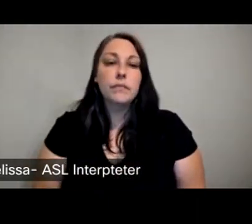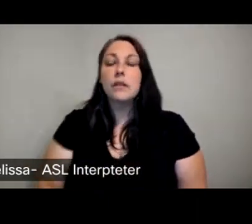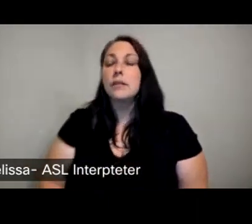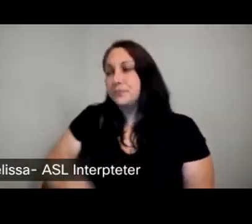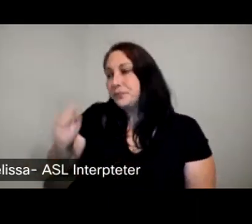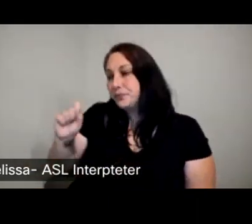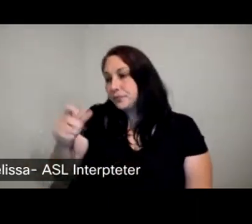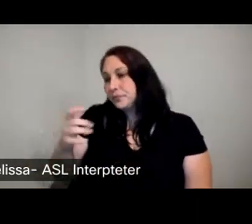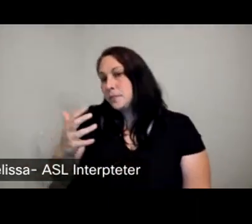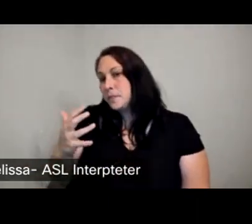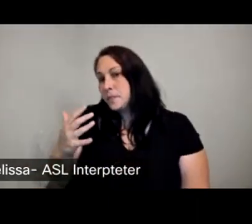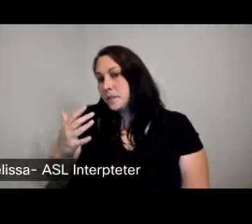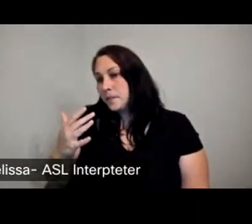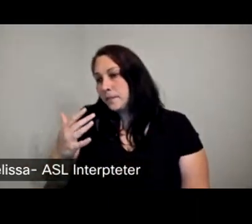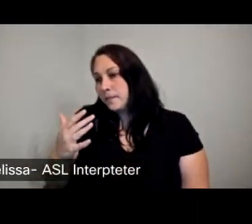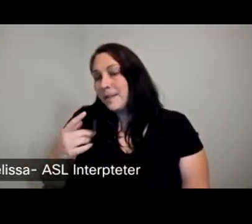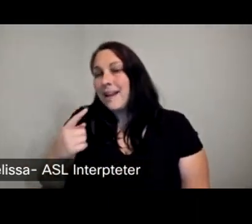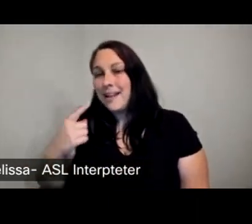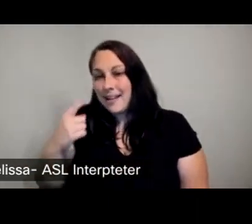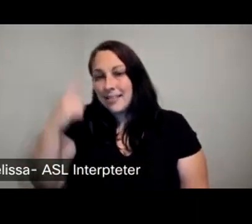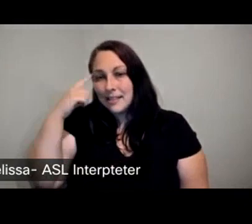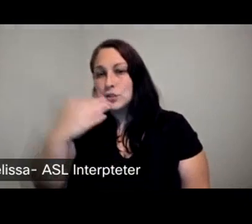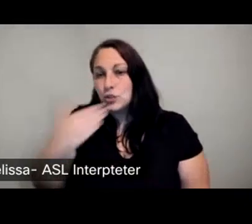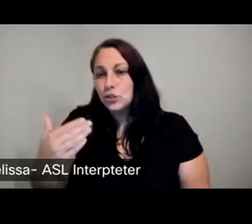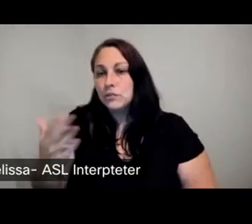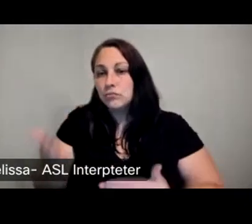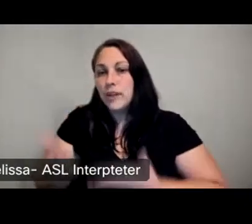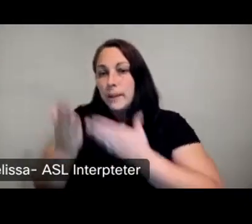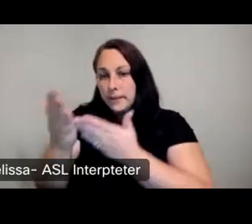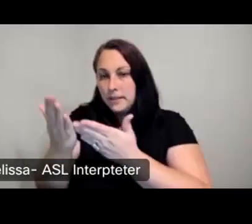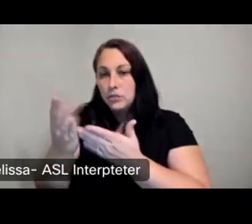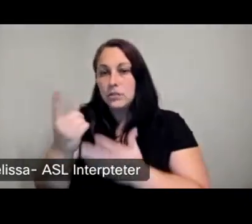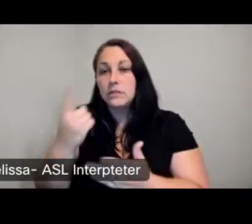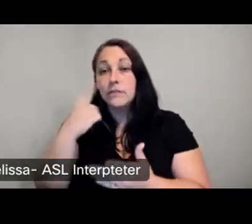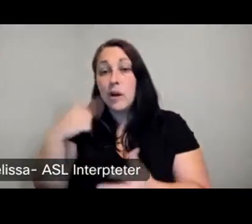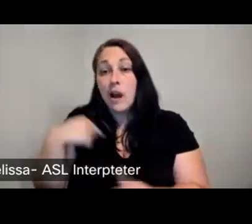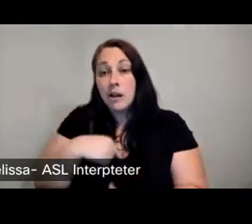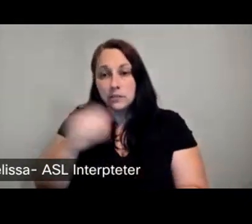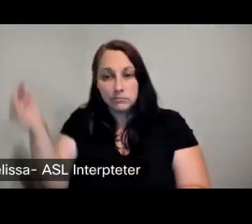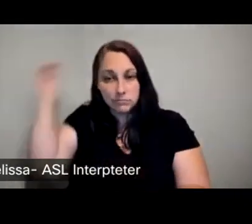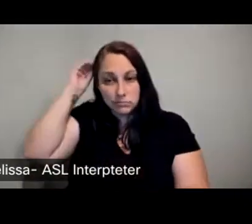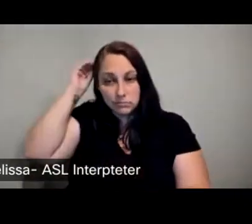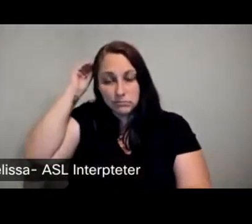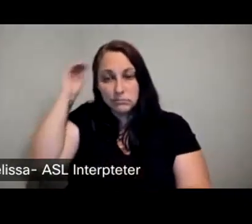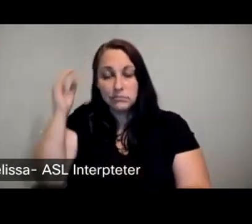go back and think of other strategies that we can then come back and present to the ANC and I I